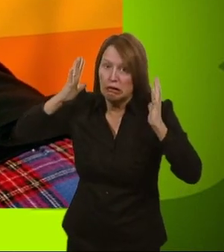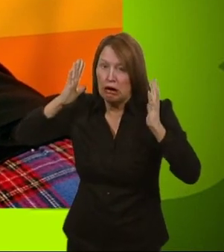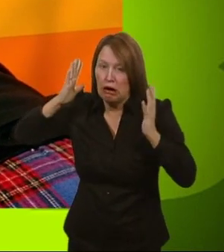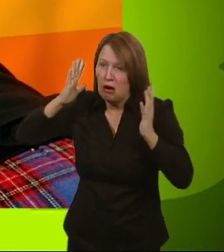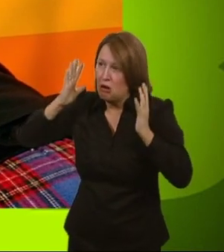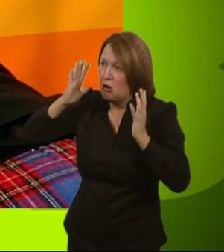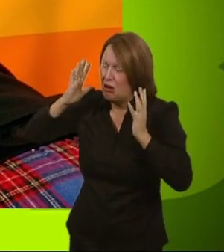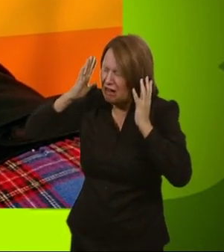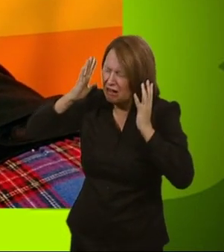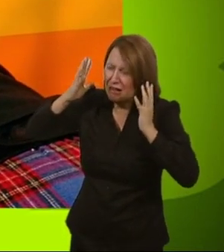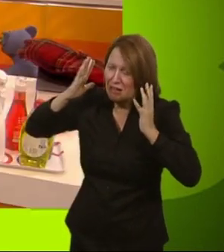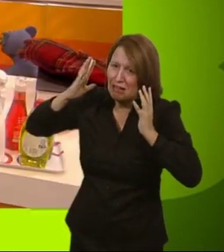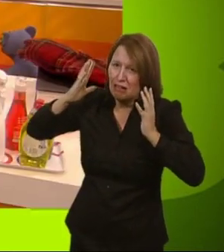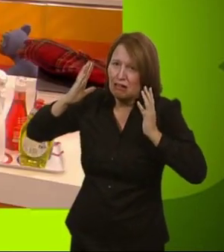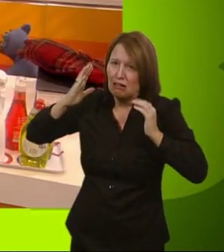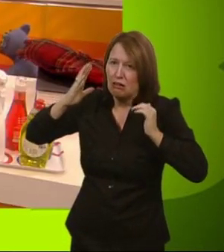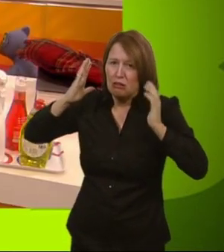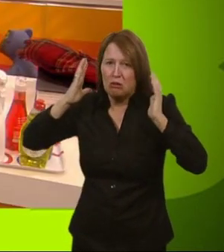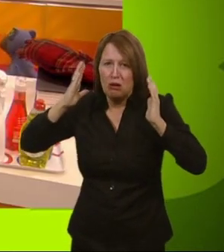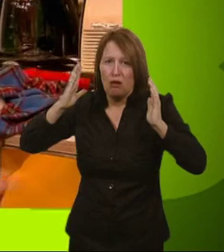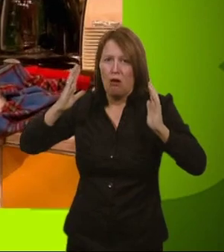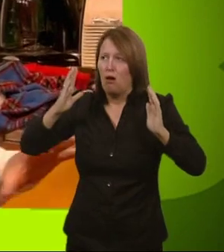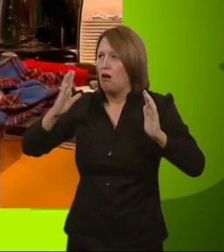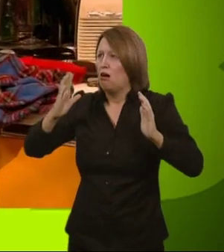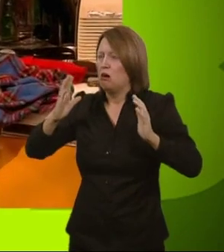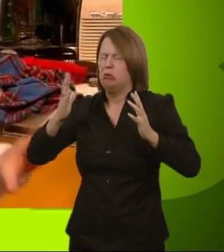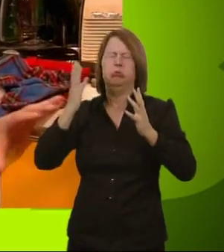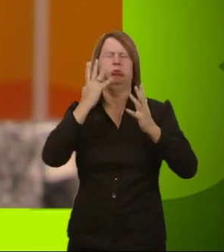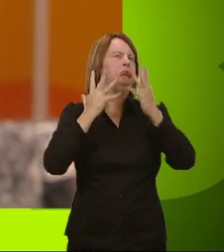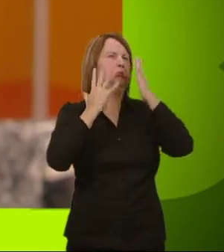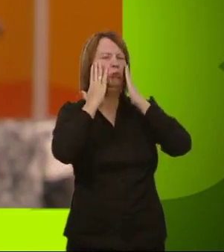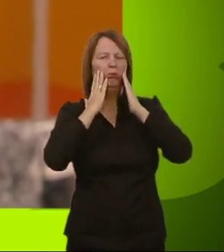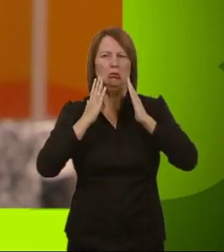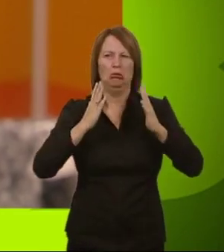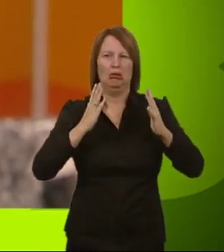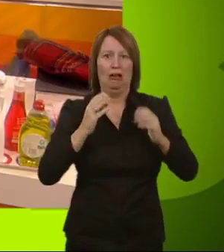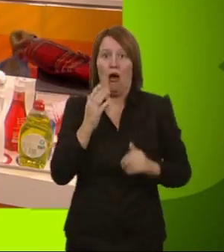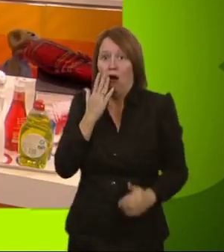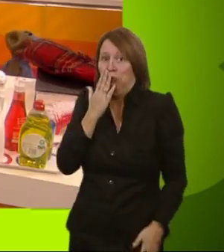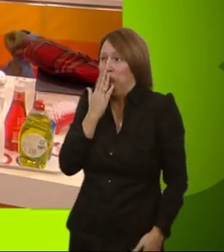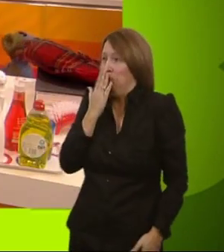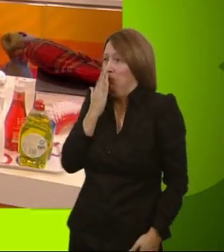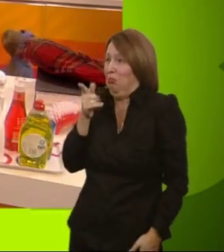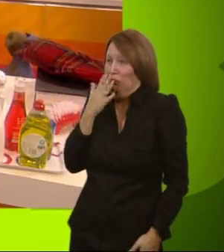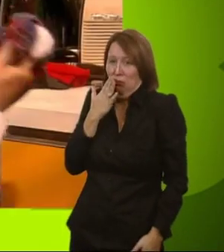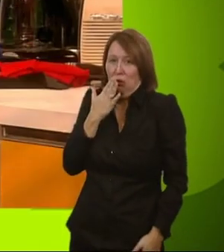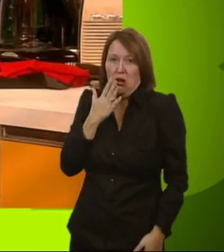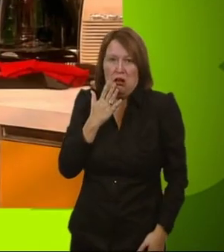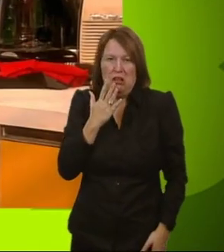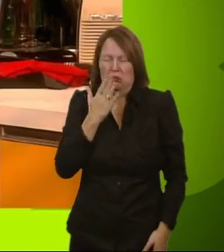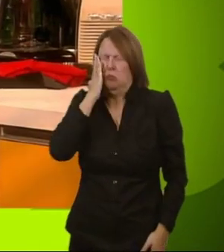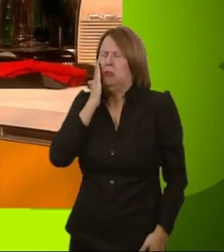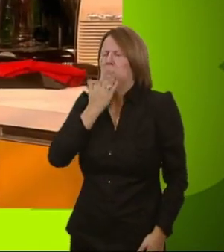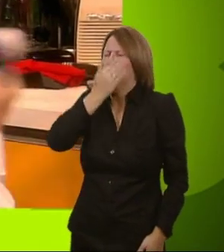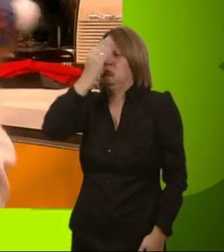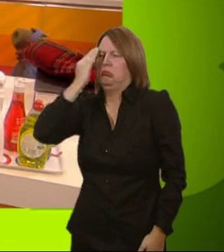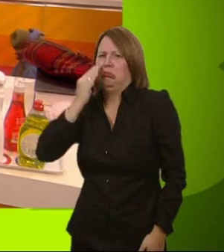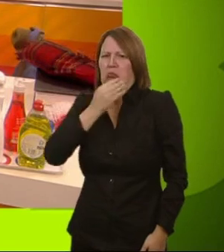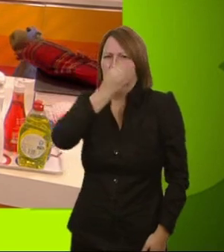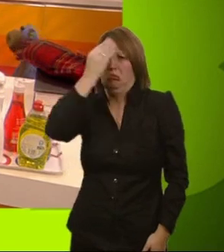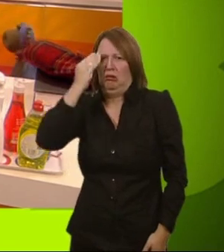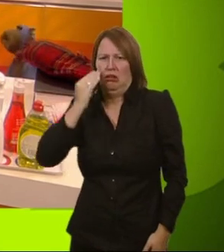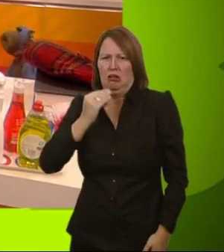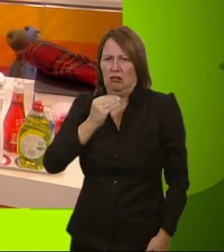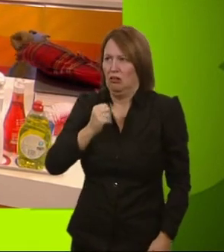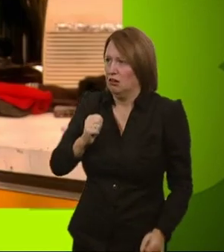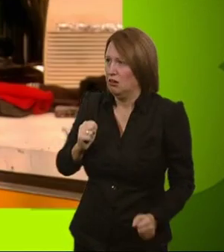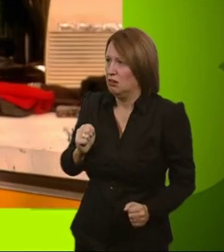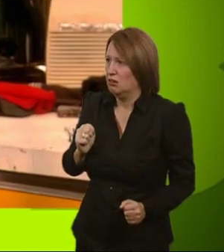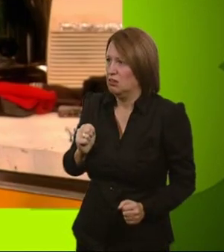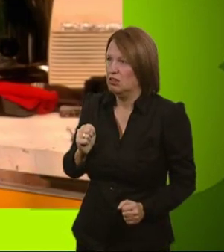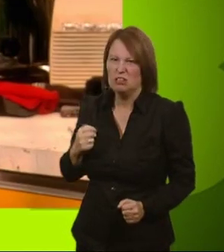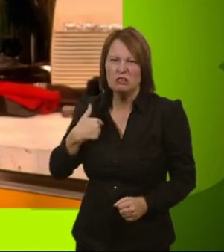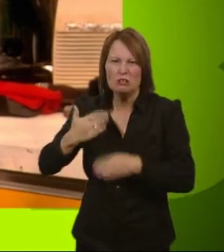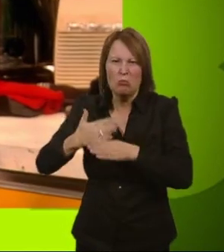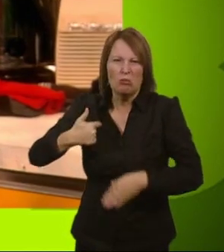no a caretaker's work is never